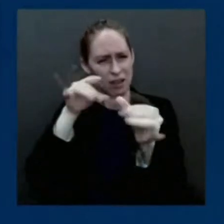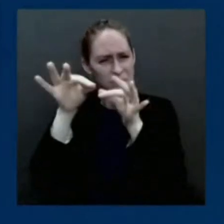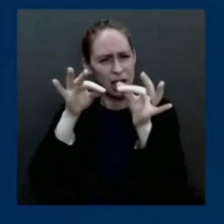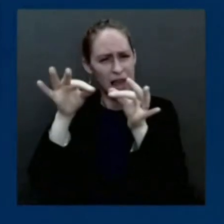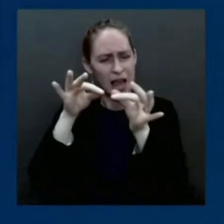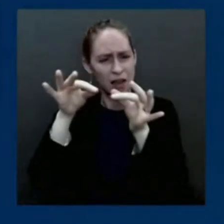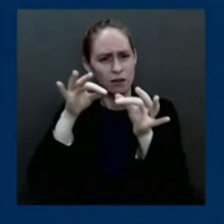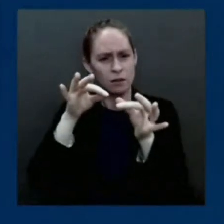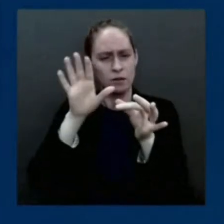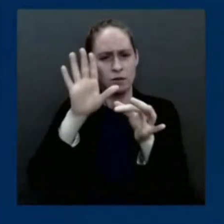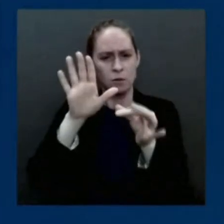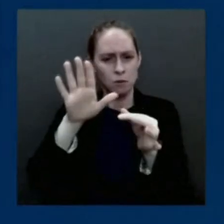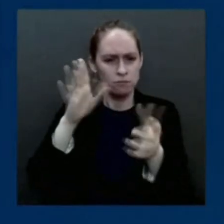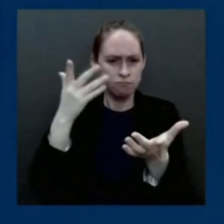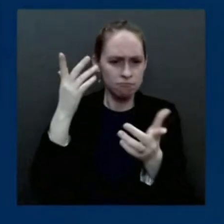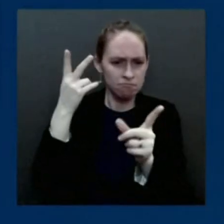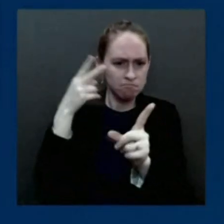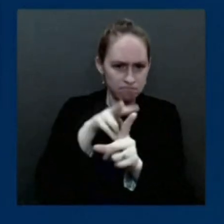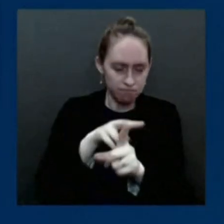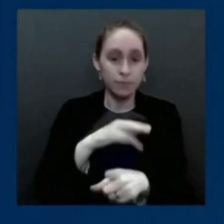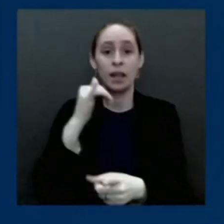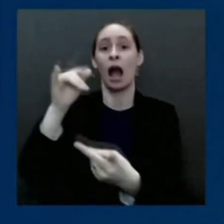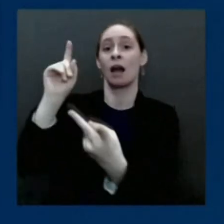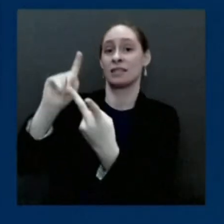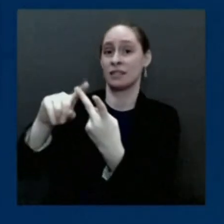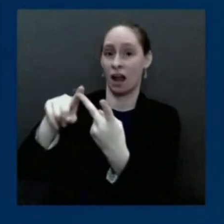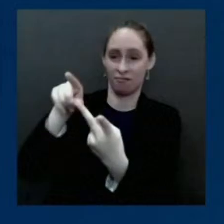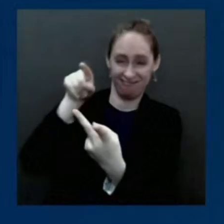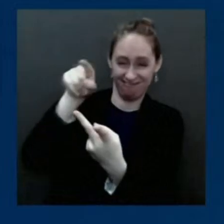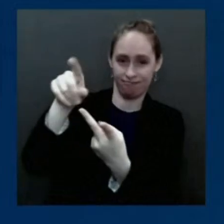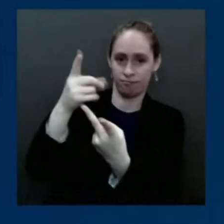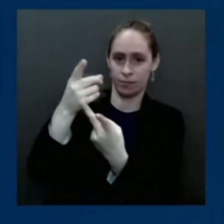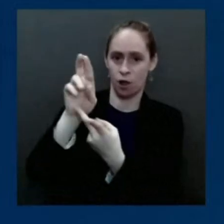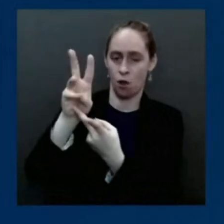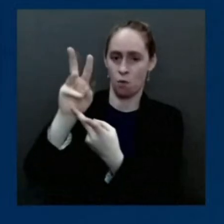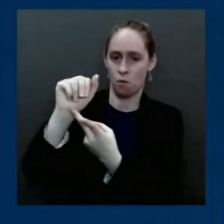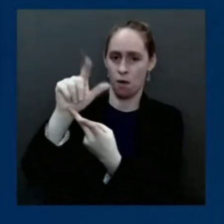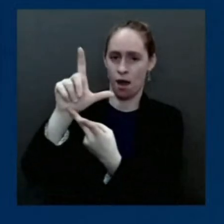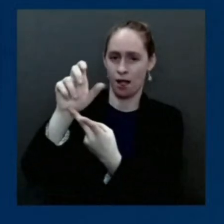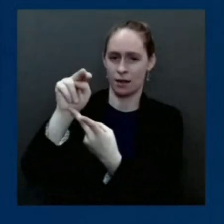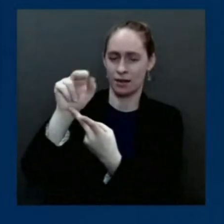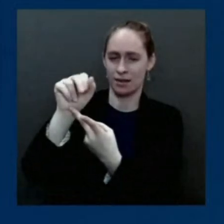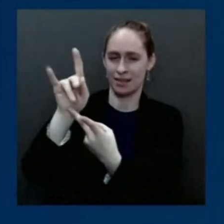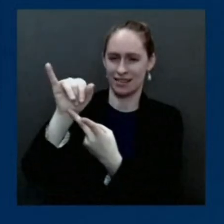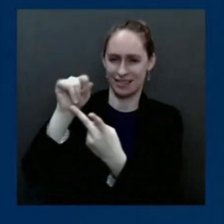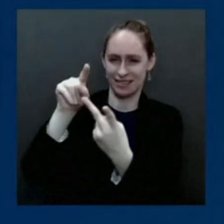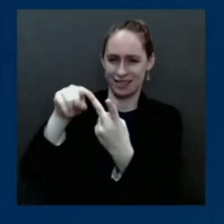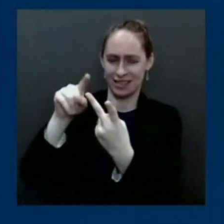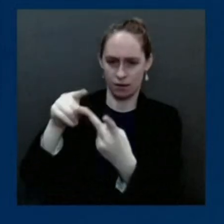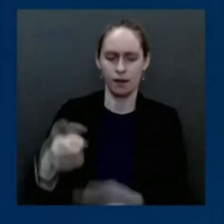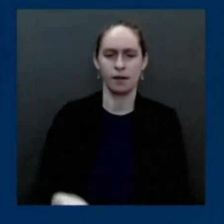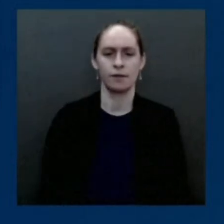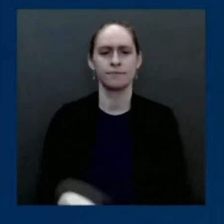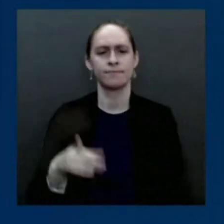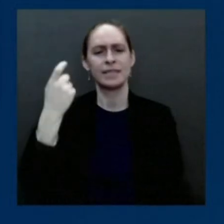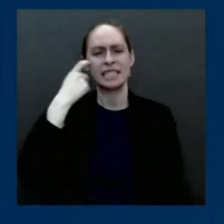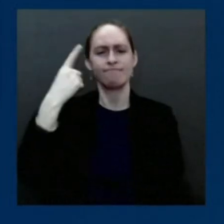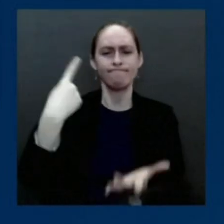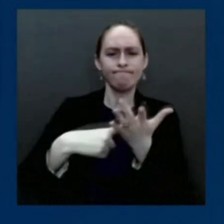TABLE ANY TIME SOON AND DR. WOLIN SKI I KNOW YOU WERE ON CNN THIS MORNING SPEAKING TO